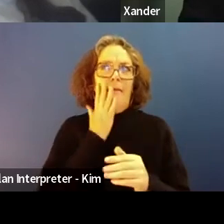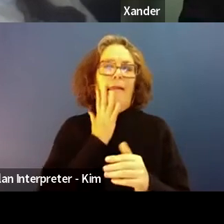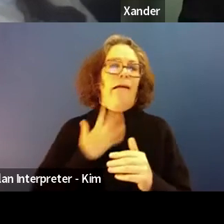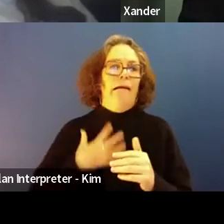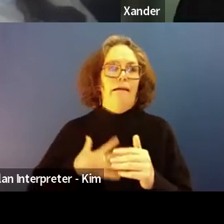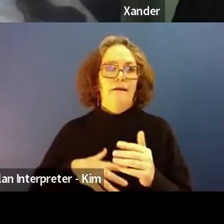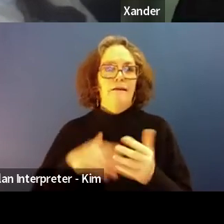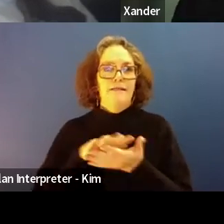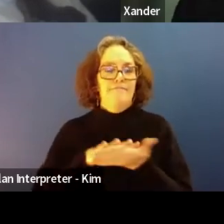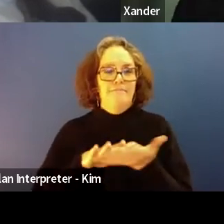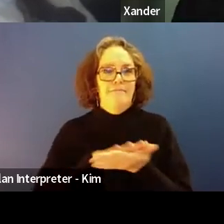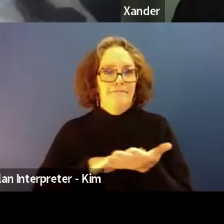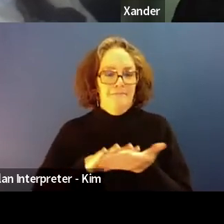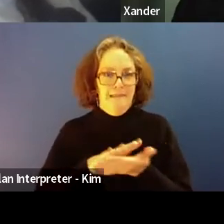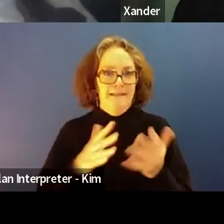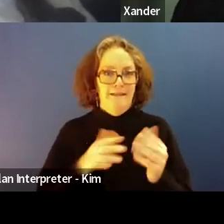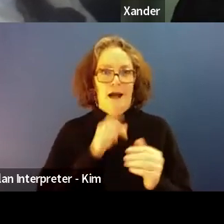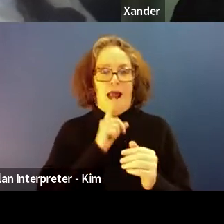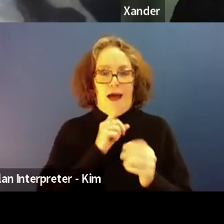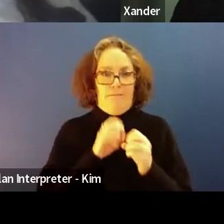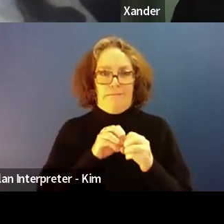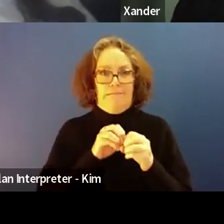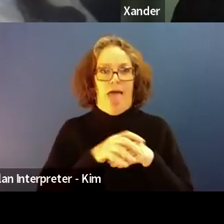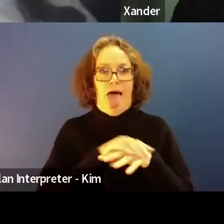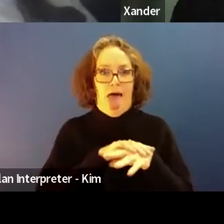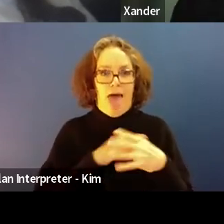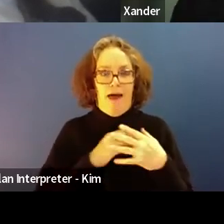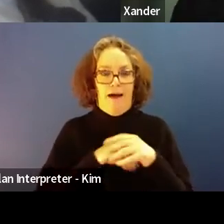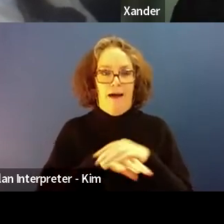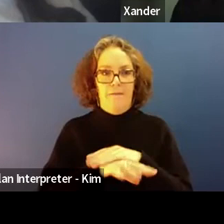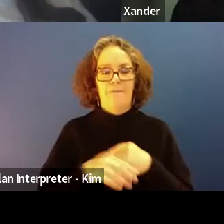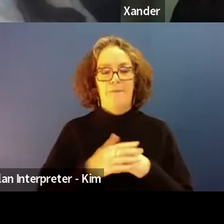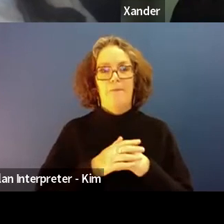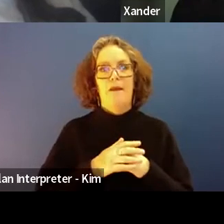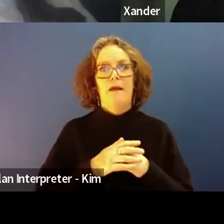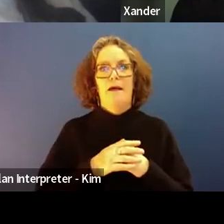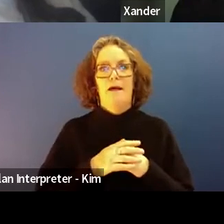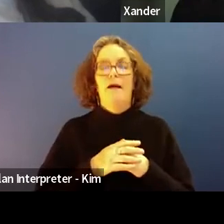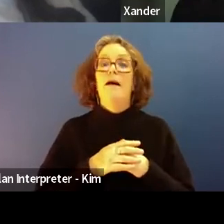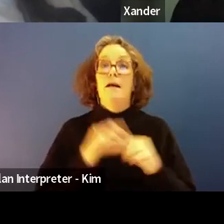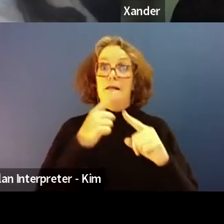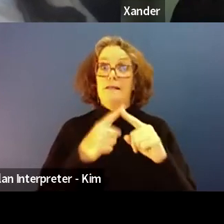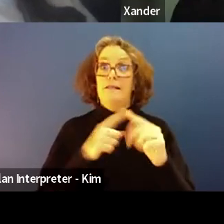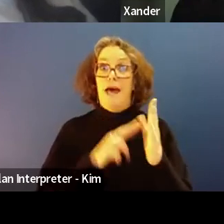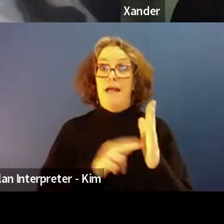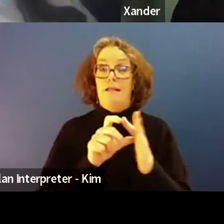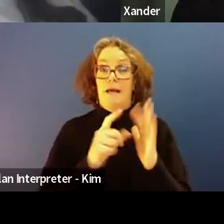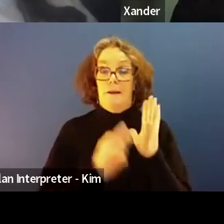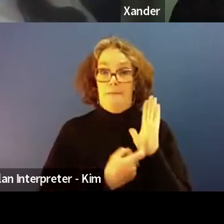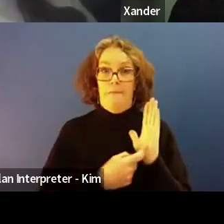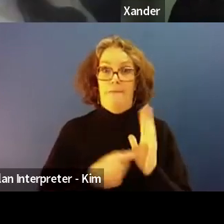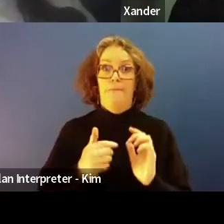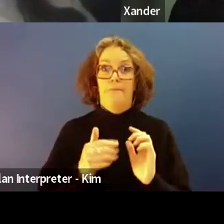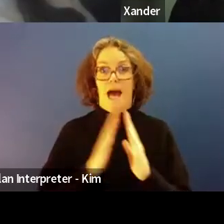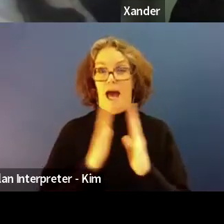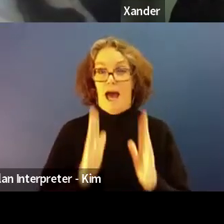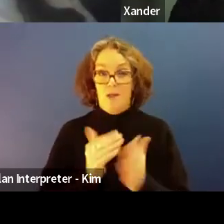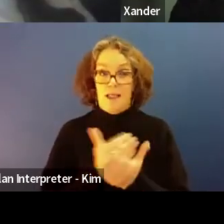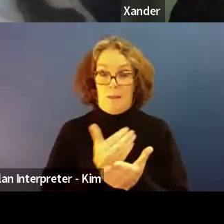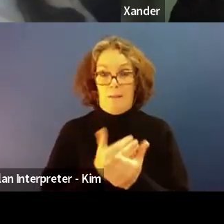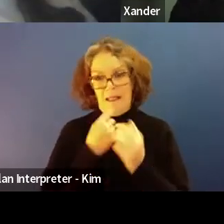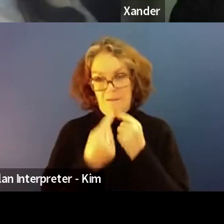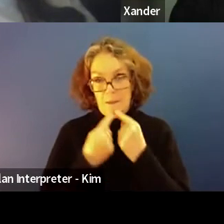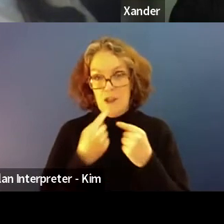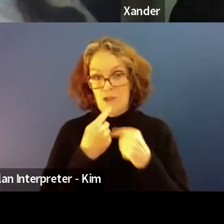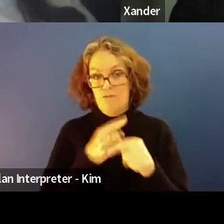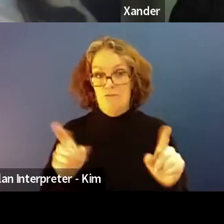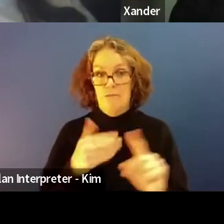I'm just some housekeeping before we begin, like, like Miranda was saying before,